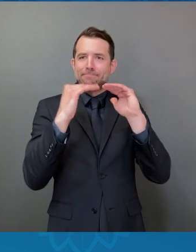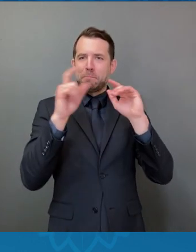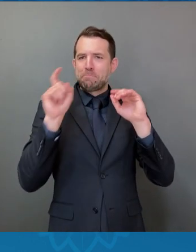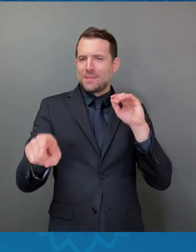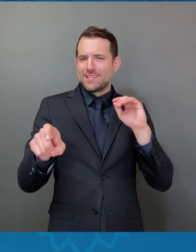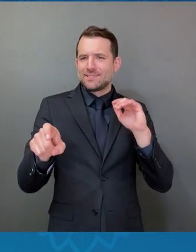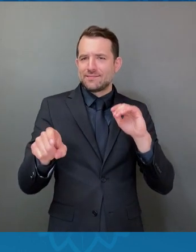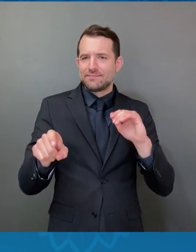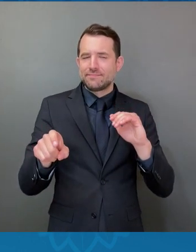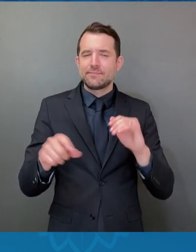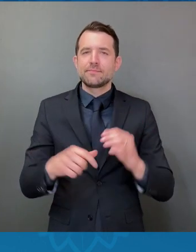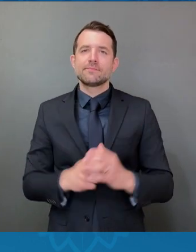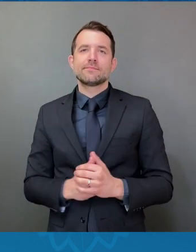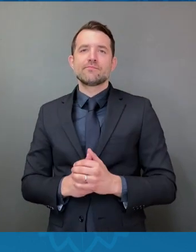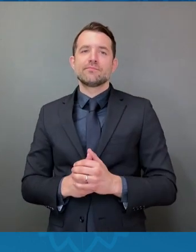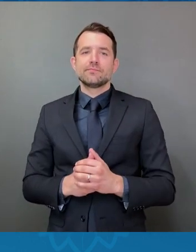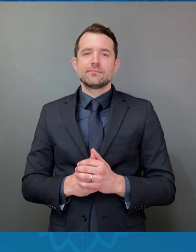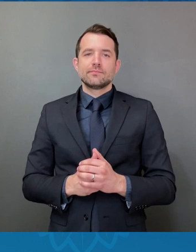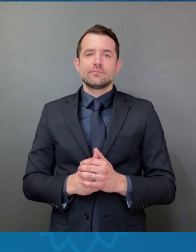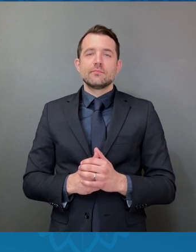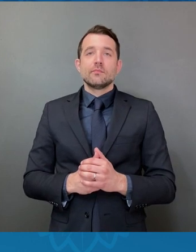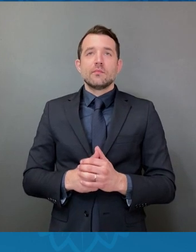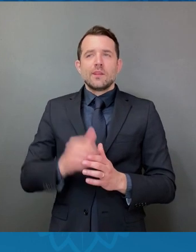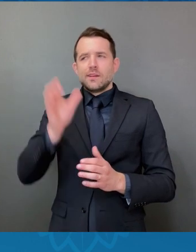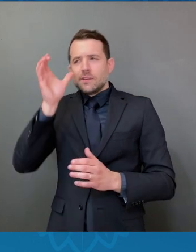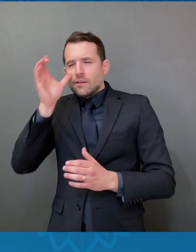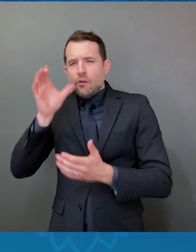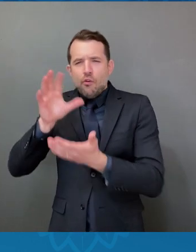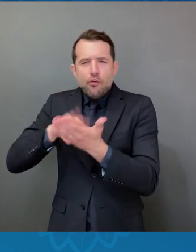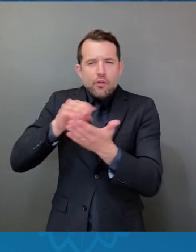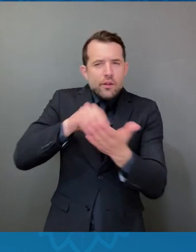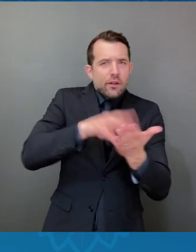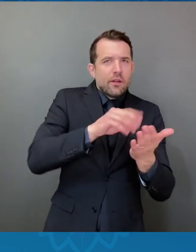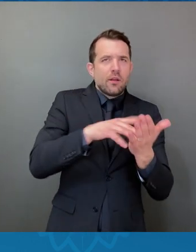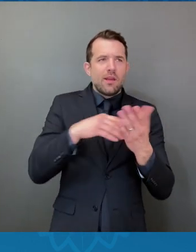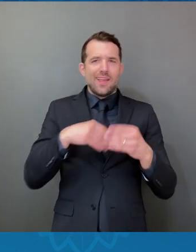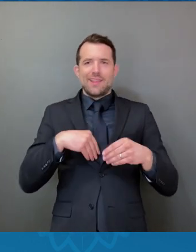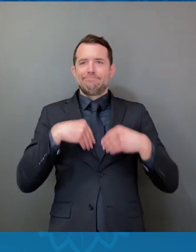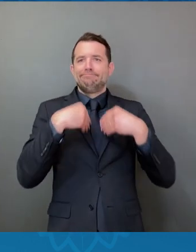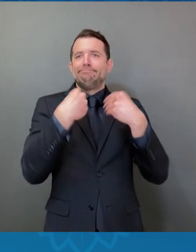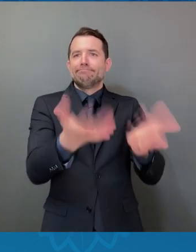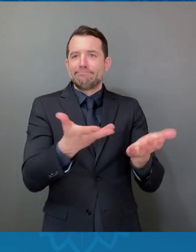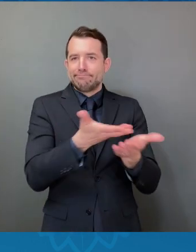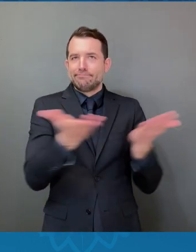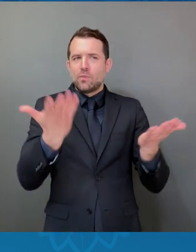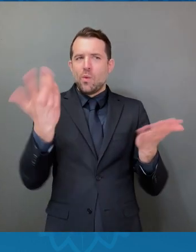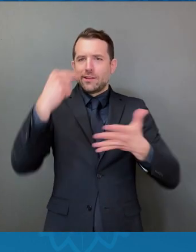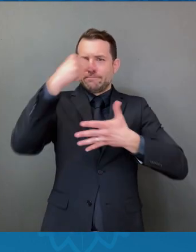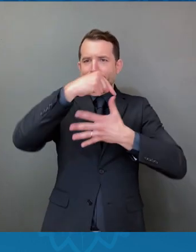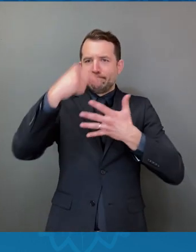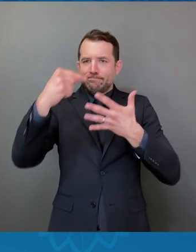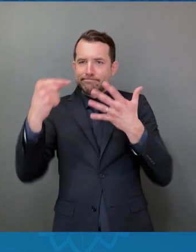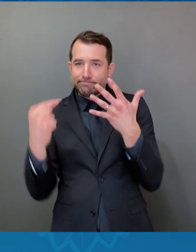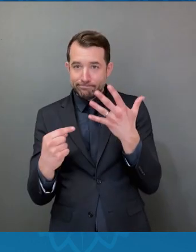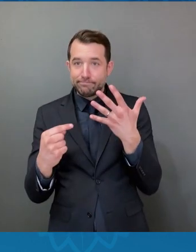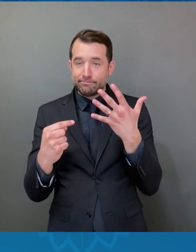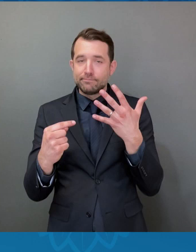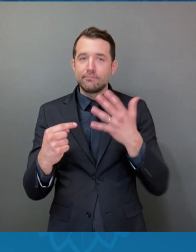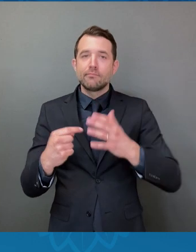our administration is releasing a set of proposed actions that elections officials and federal, state and local policymakers